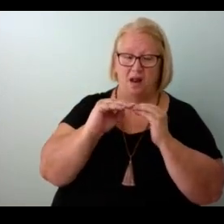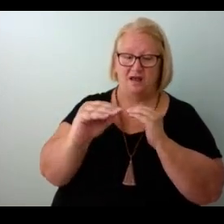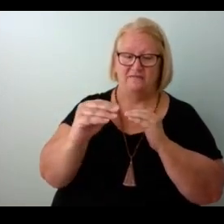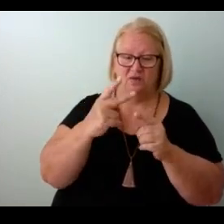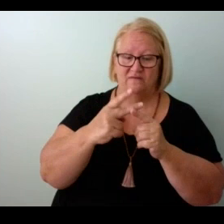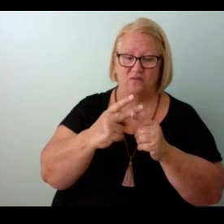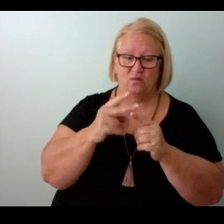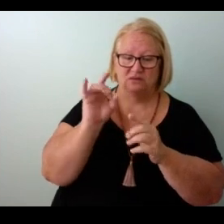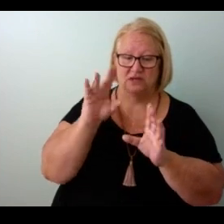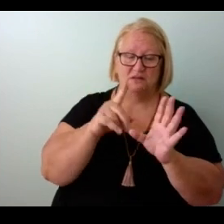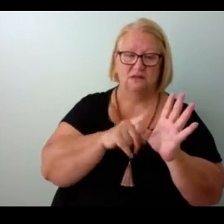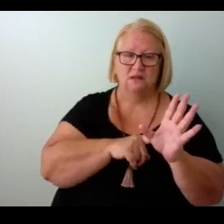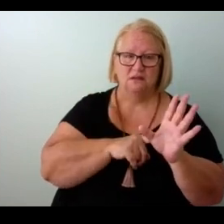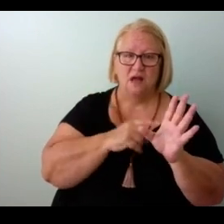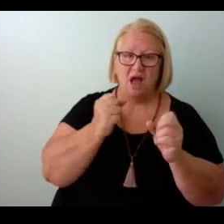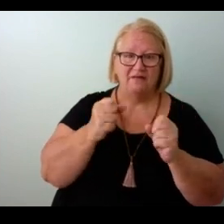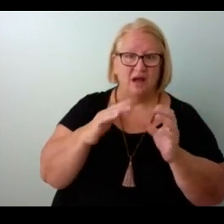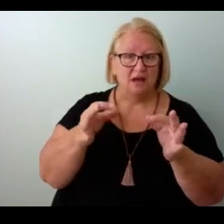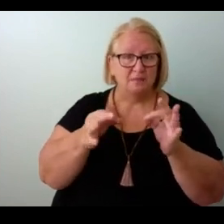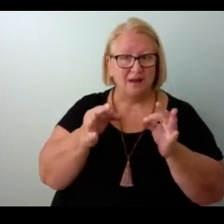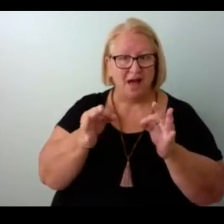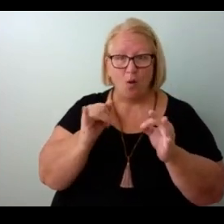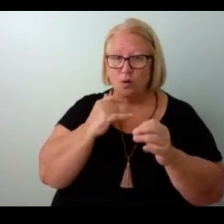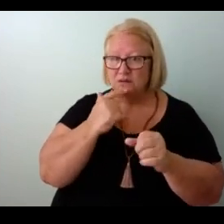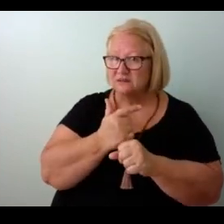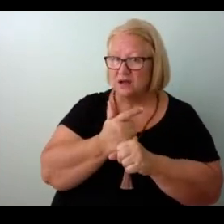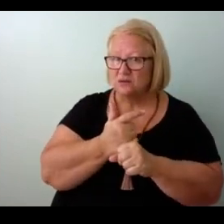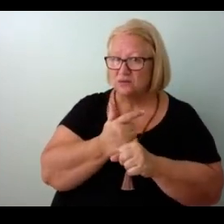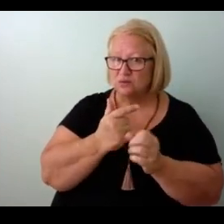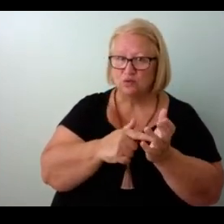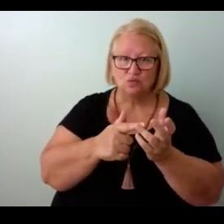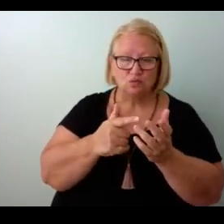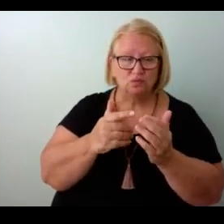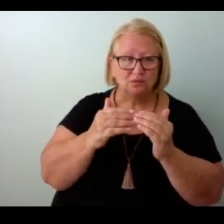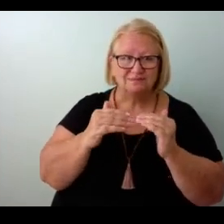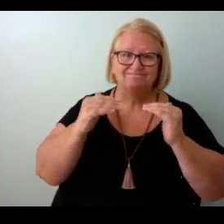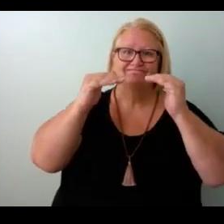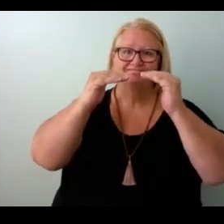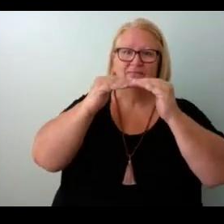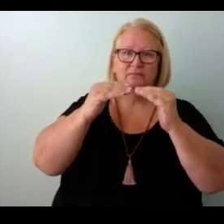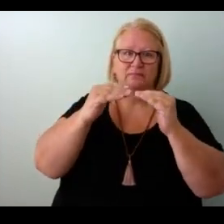Are there any plans or discussions around lifting these thresholds, and just for myself